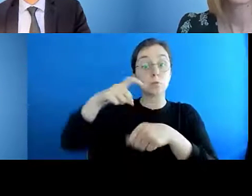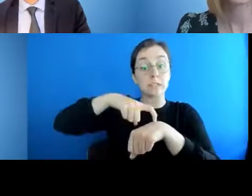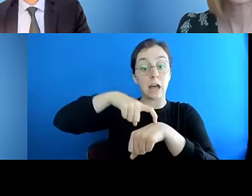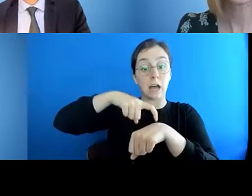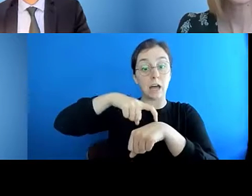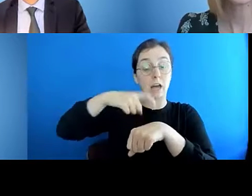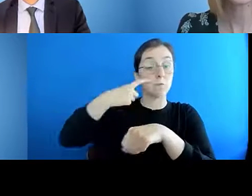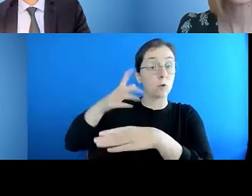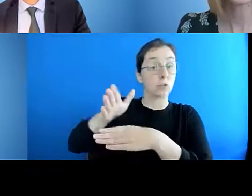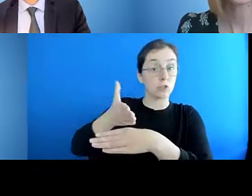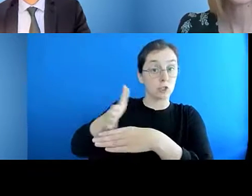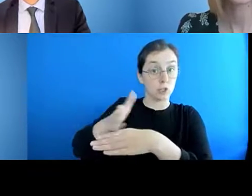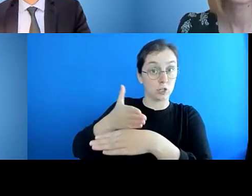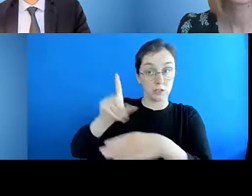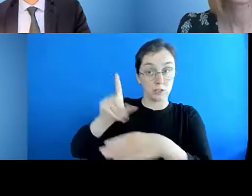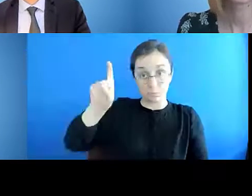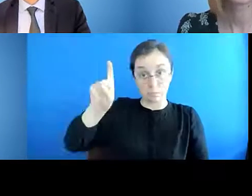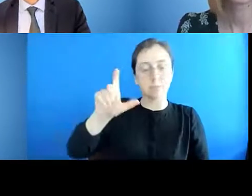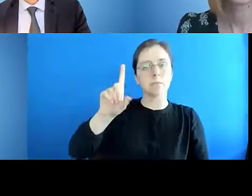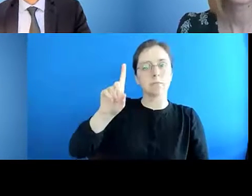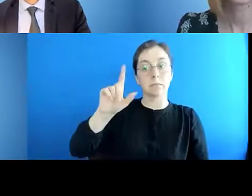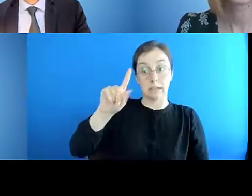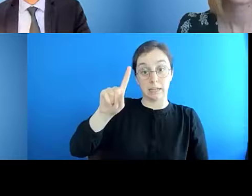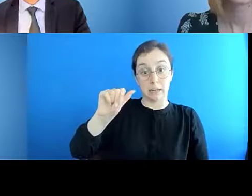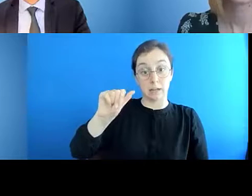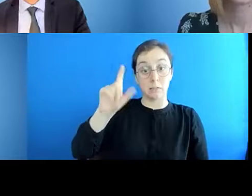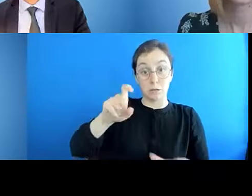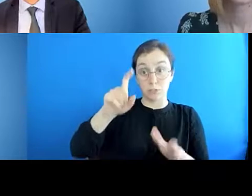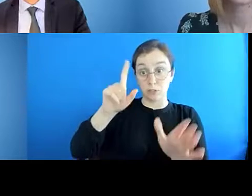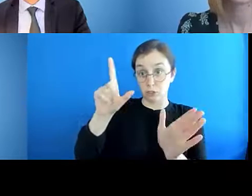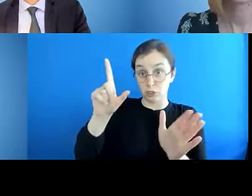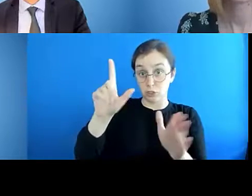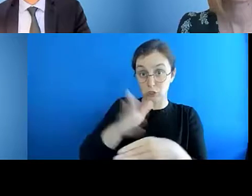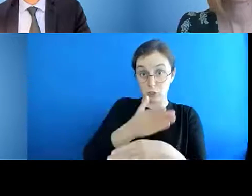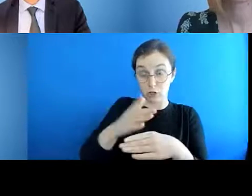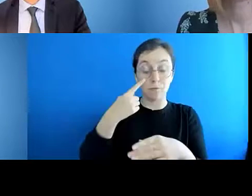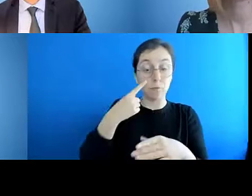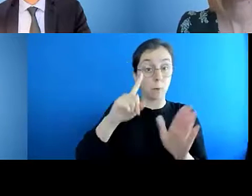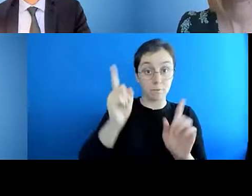So must data be shared upon the first publication, or is it acceptable to share data